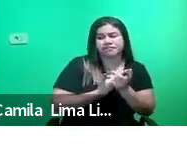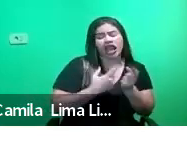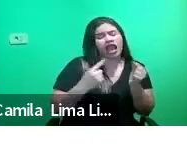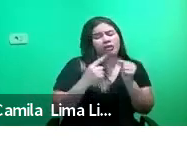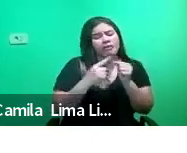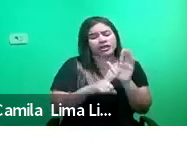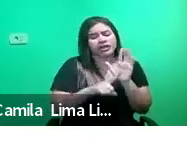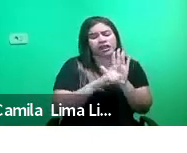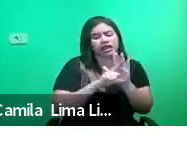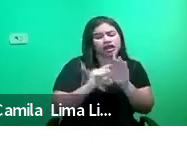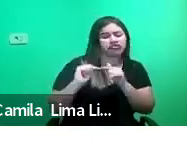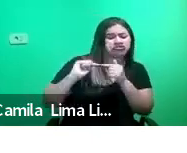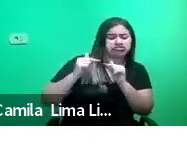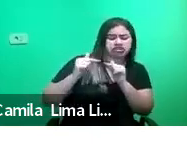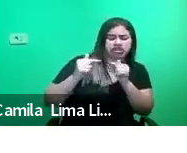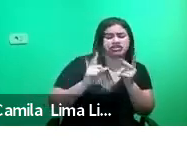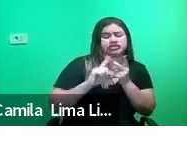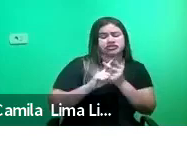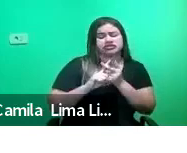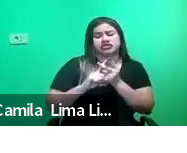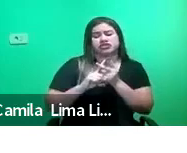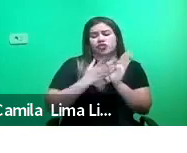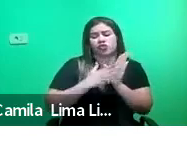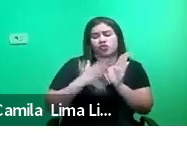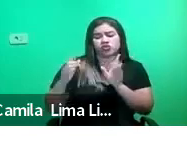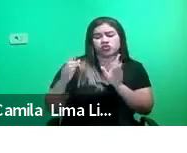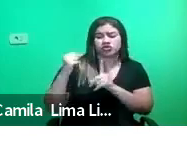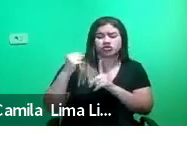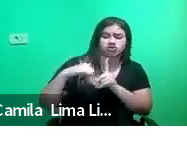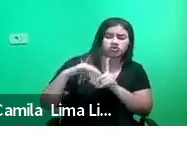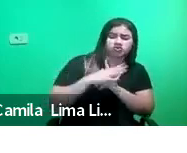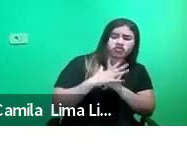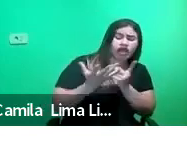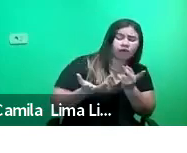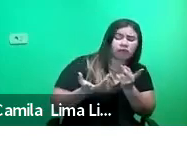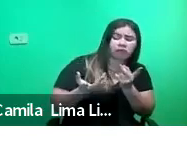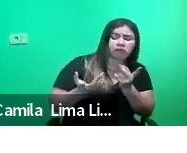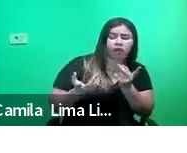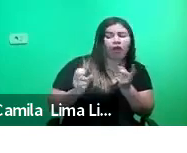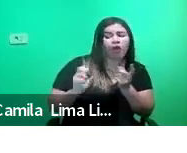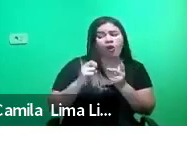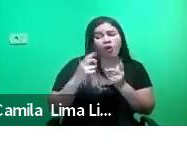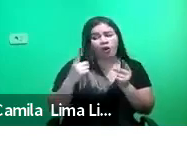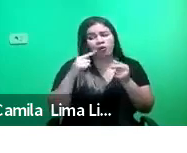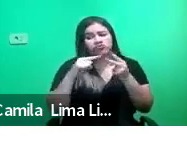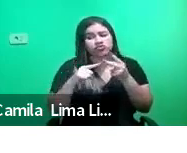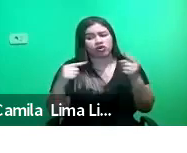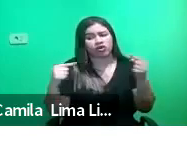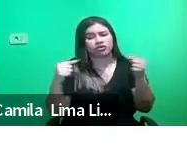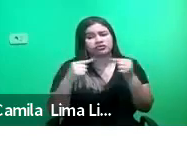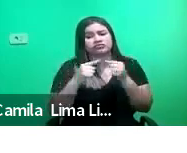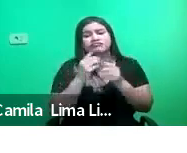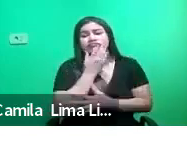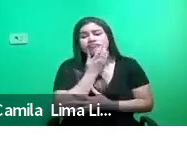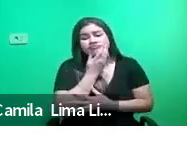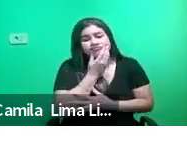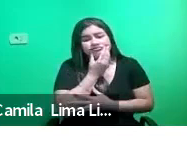? Oh, is it both? Is it a law Is it a law that the lens itself f to both of them to both of those ? Is we is Vigorsky's new notion is Vigorous?